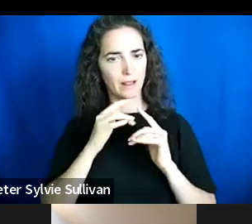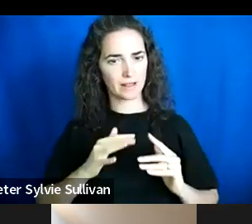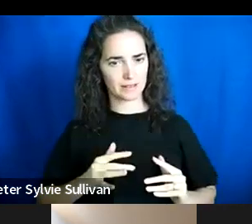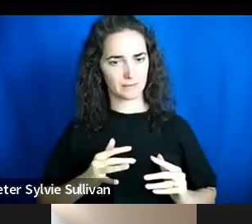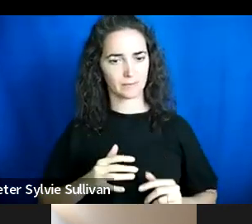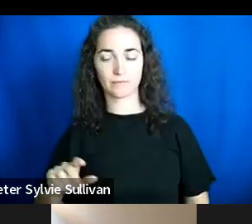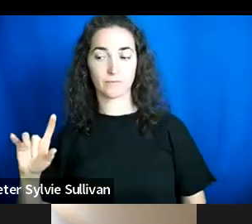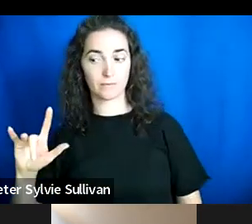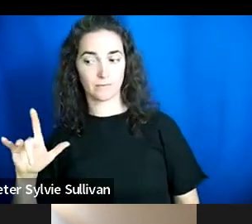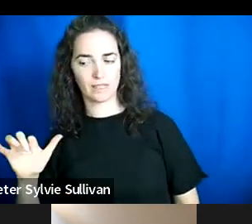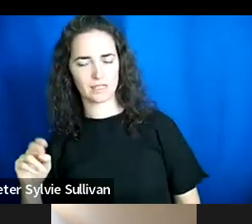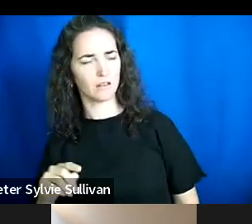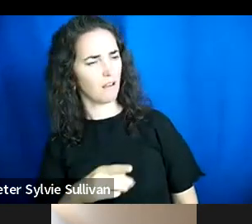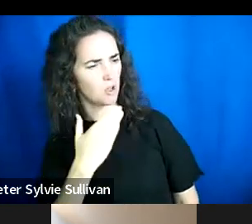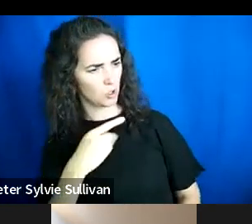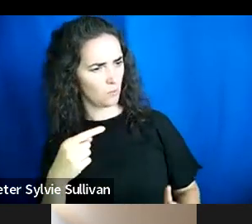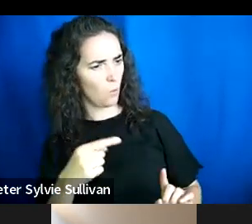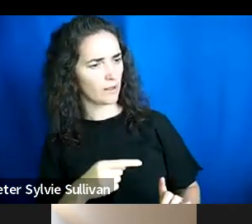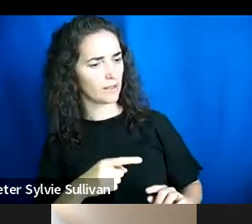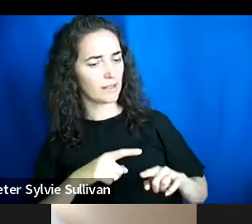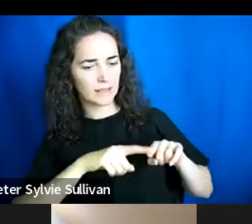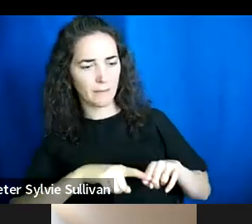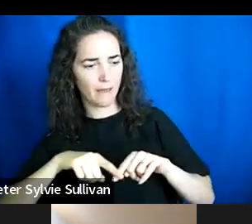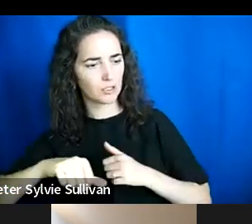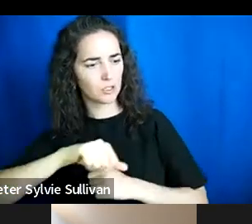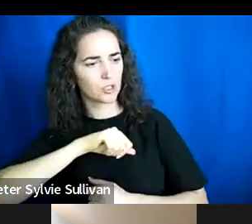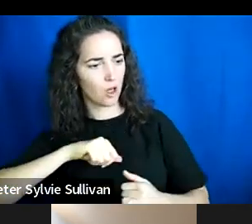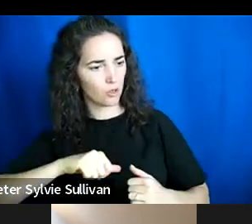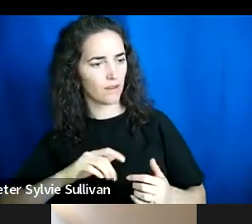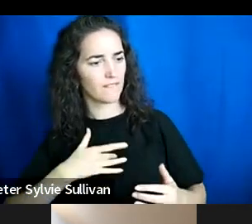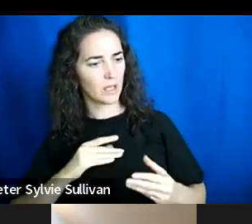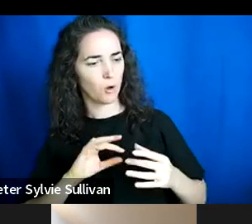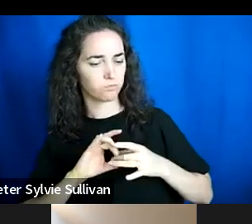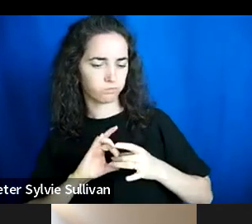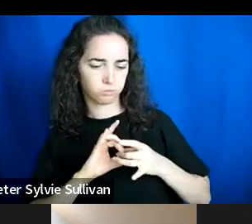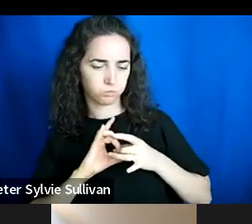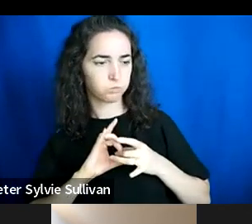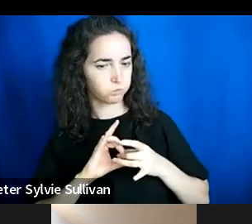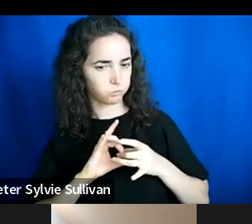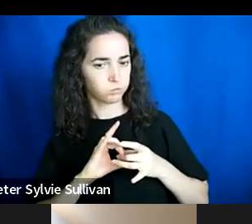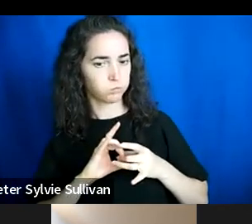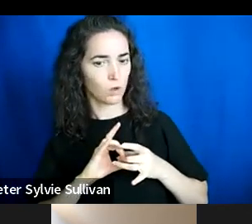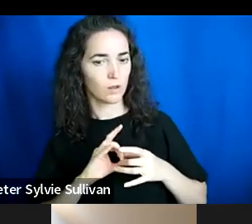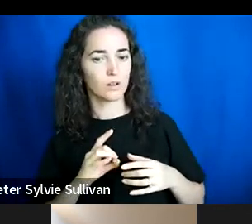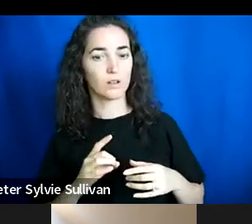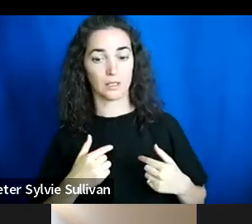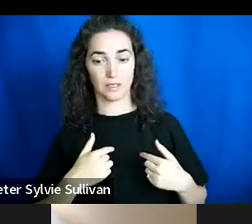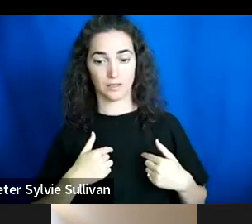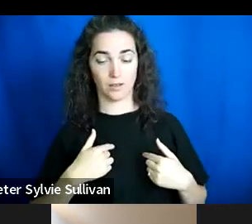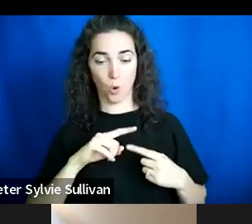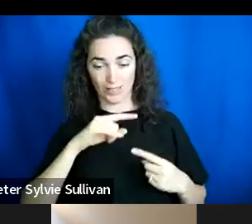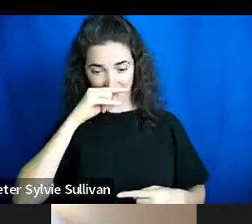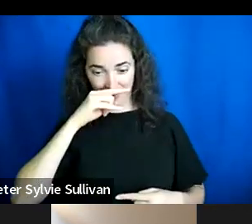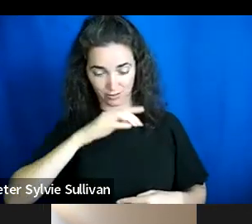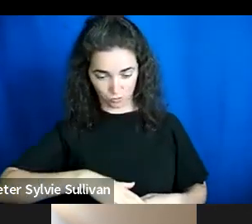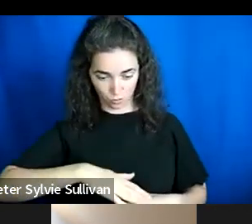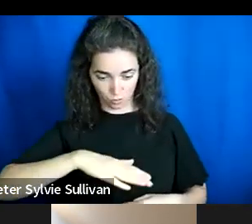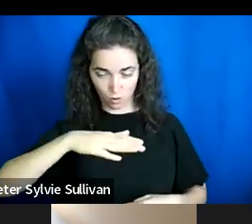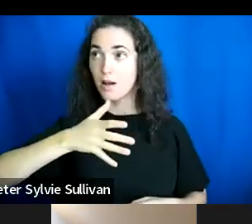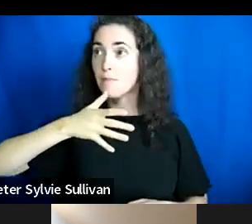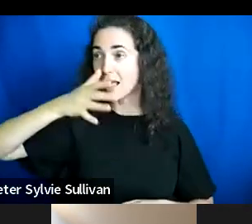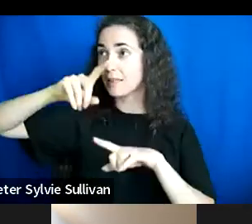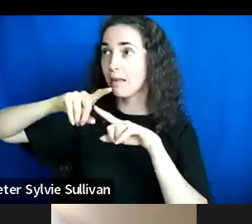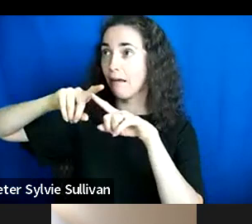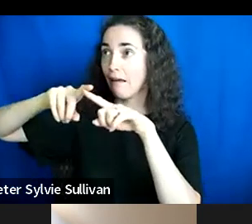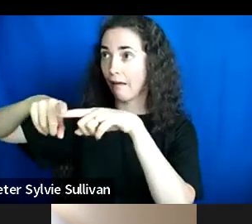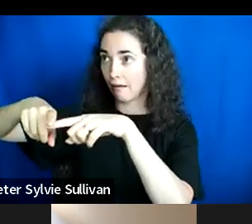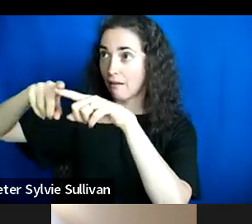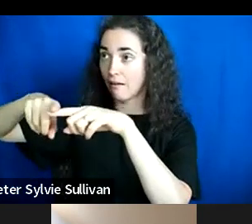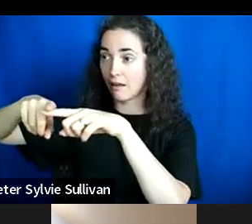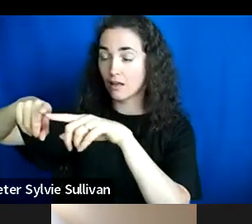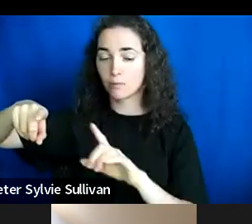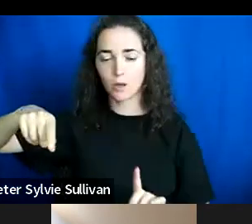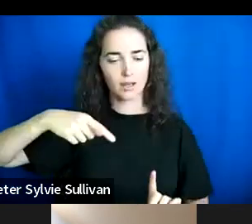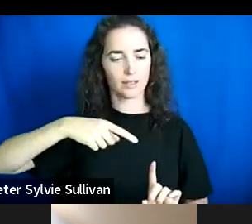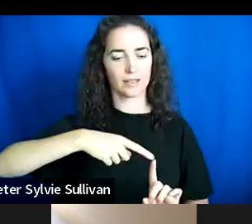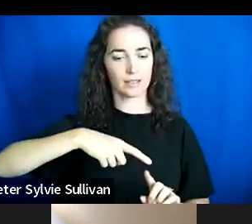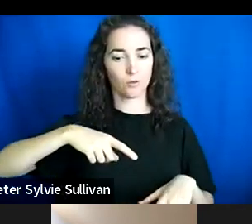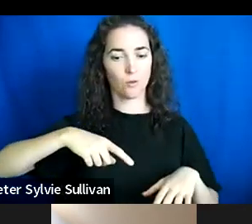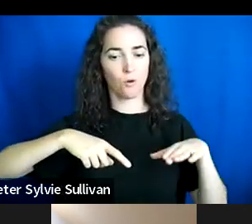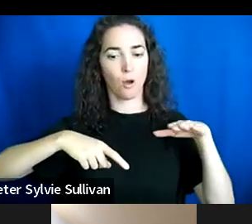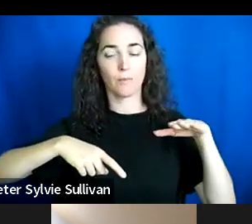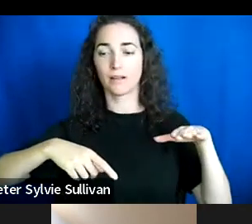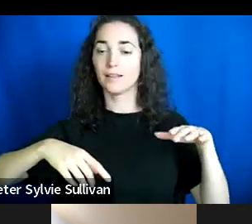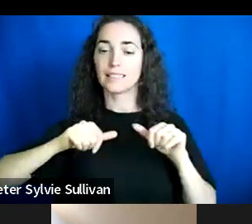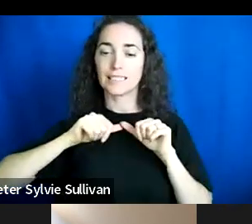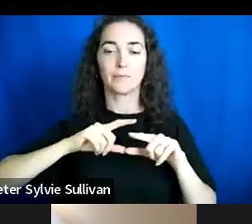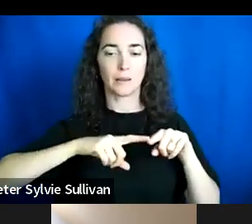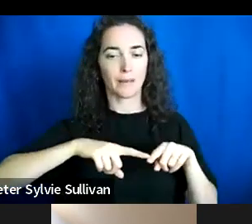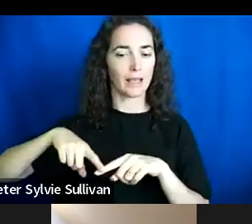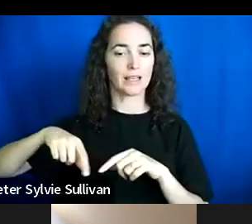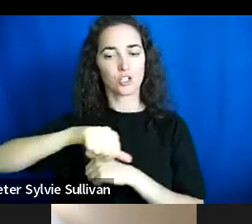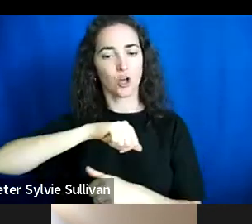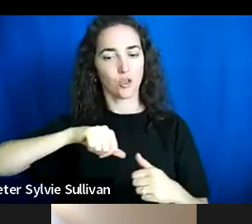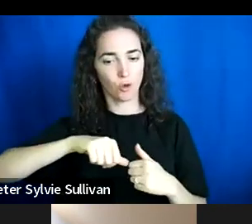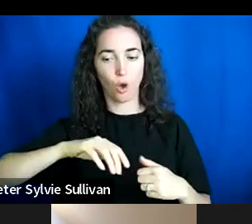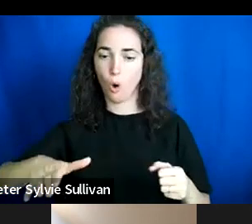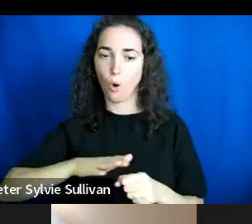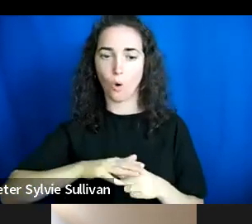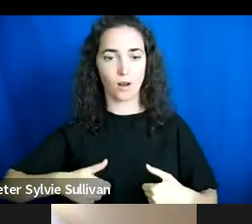That interdependence that brings you closer together because I know, whenever a child is growing up, obviously you're dependent on your parents with the disability you have that interdependence long term, and sometimes for your whole entire life so it